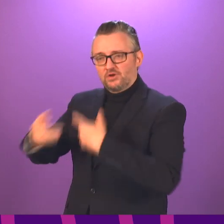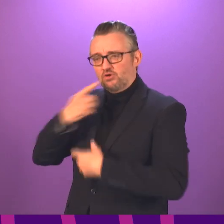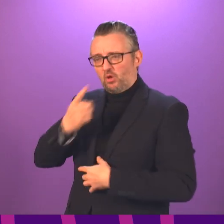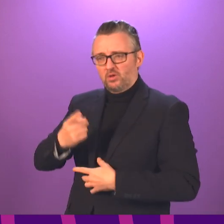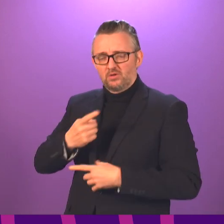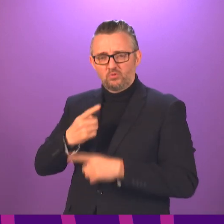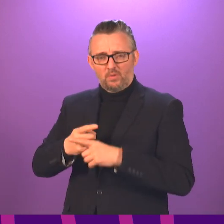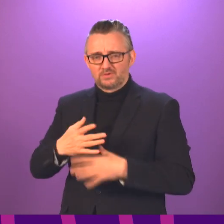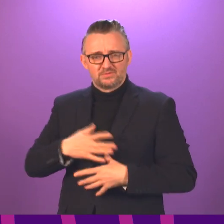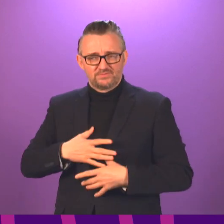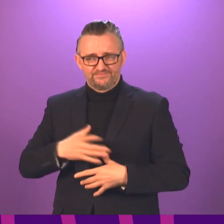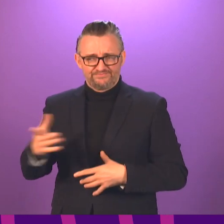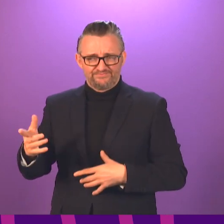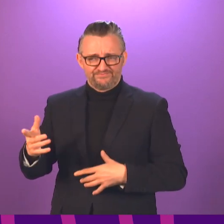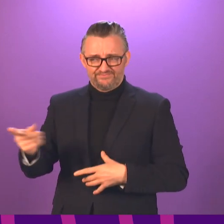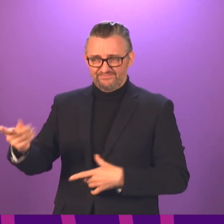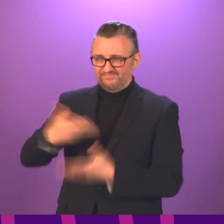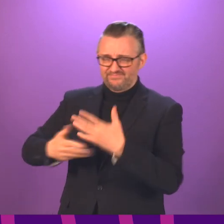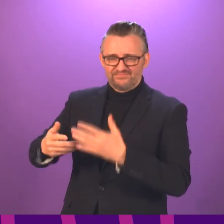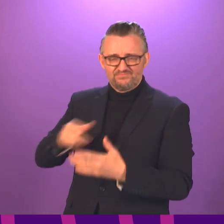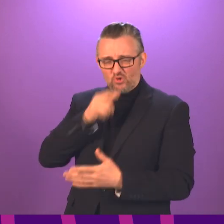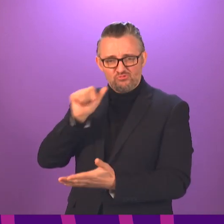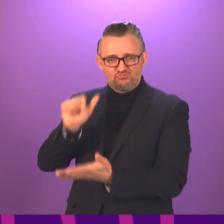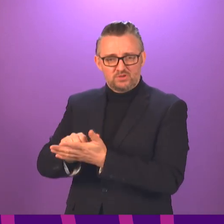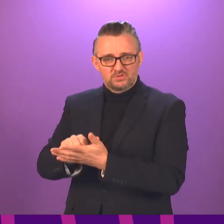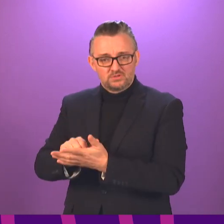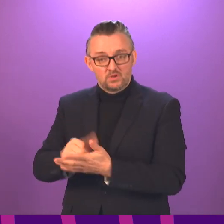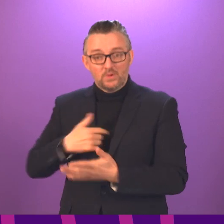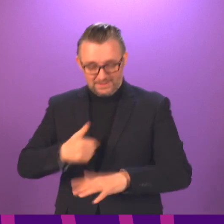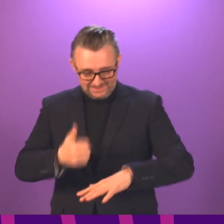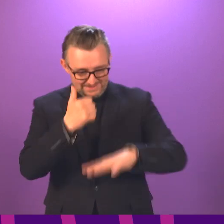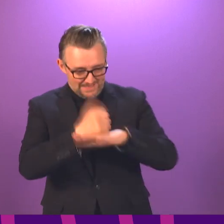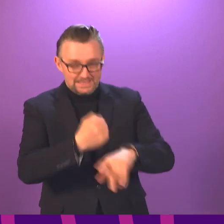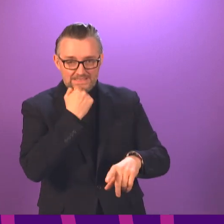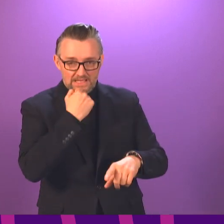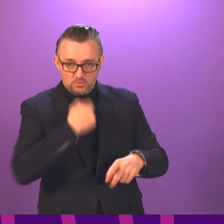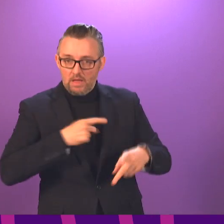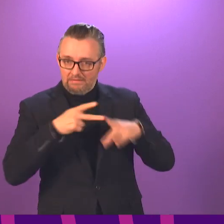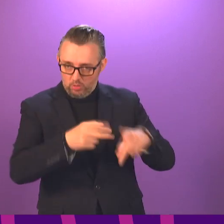is just not correct. We have set dates and we are sticking to those dates, but we said